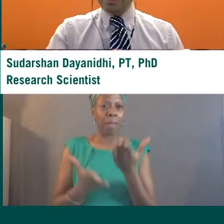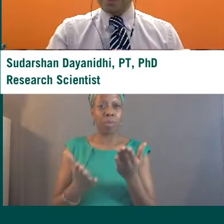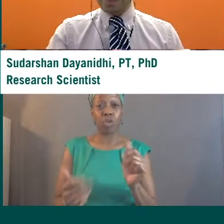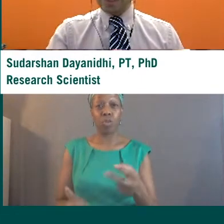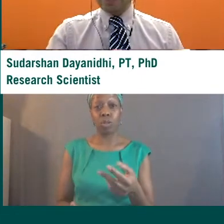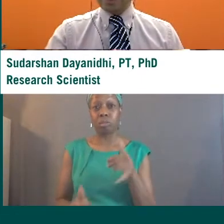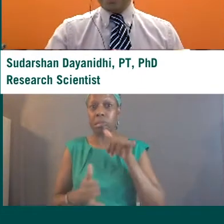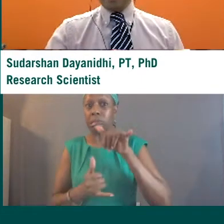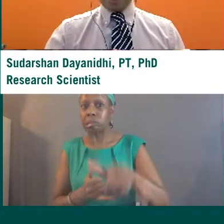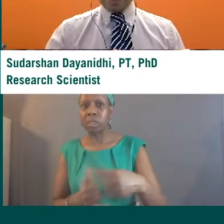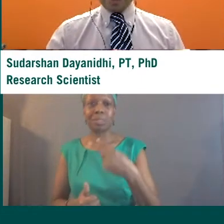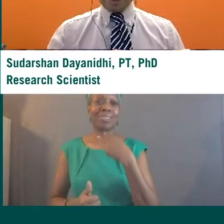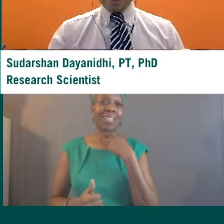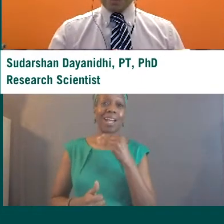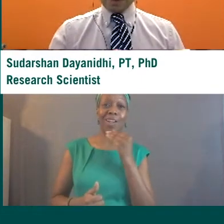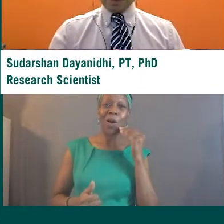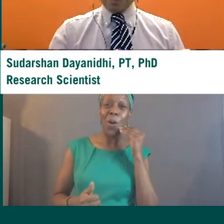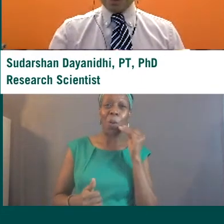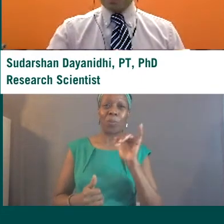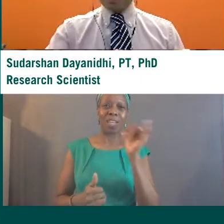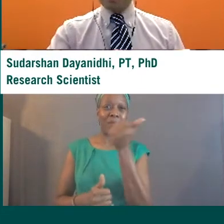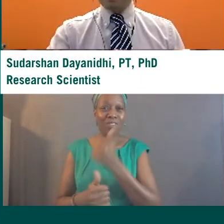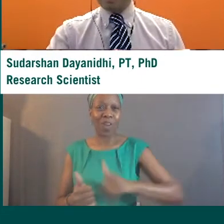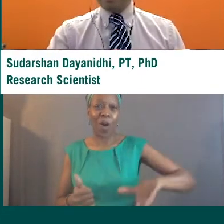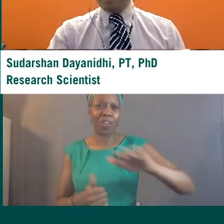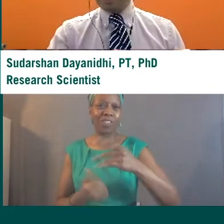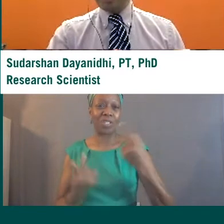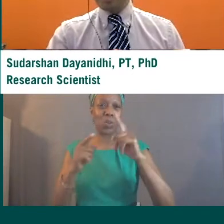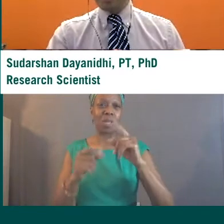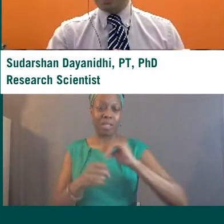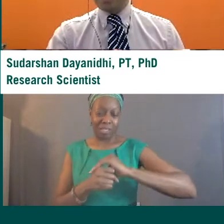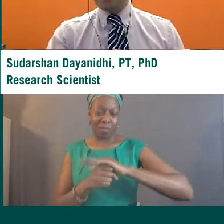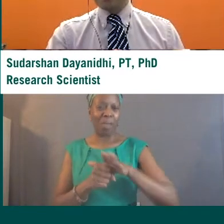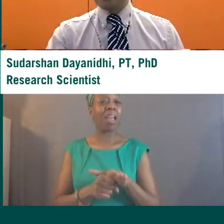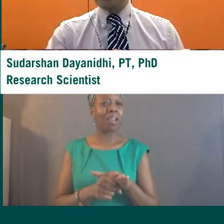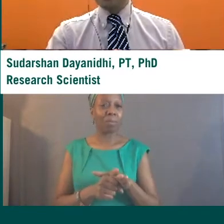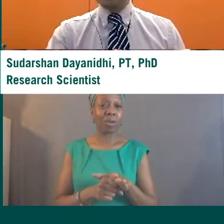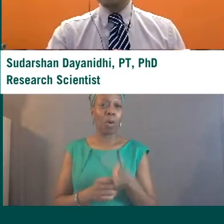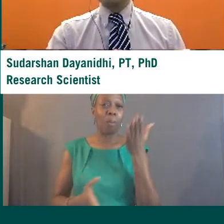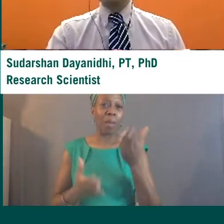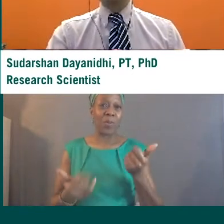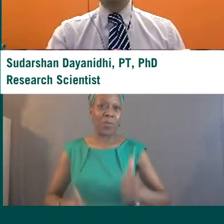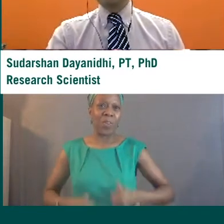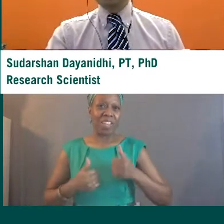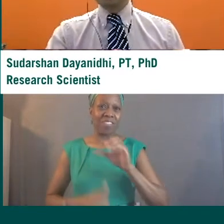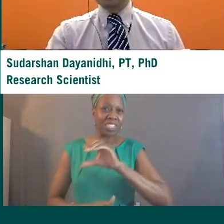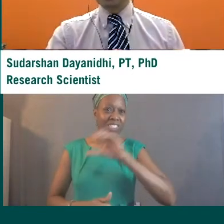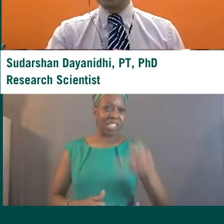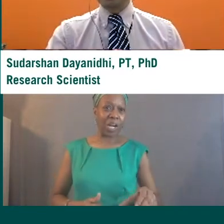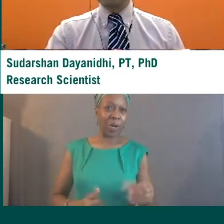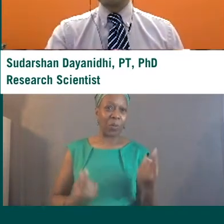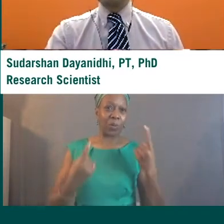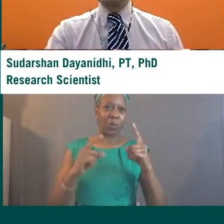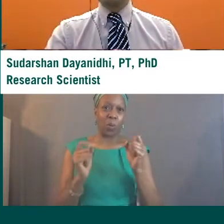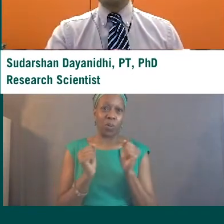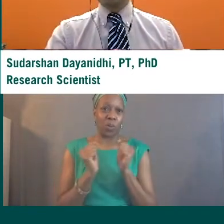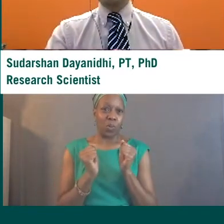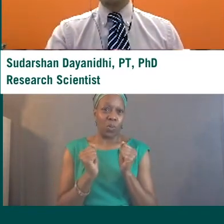we have a different kind of cells within the muscle. So, most people, have a intuitive understanding that muscles are very plastic,